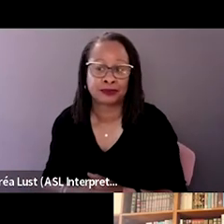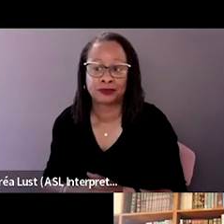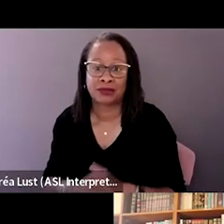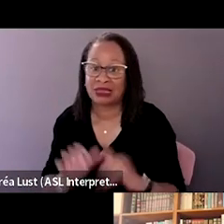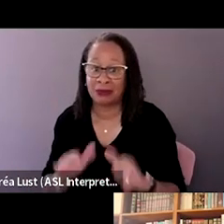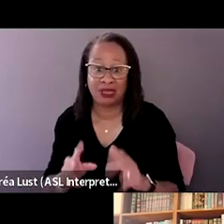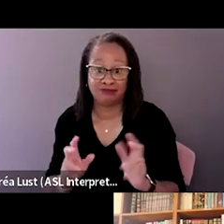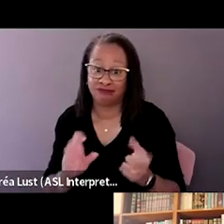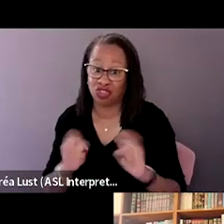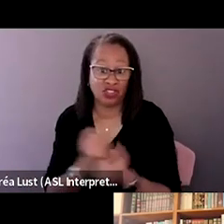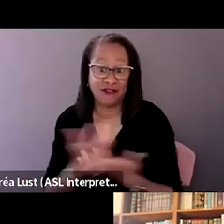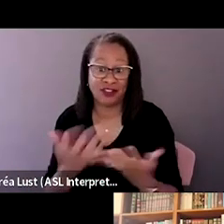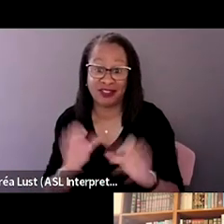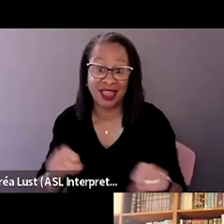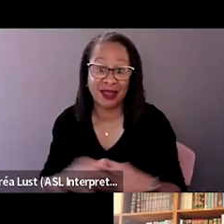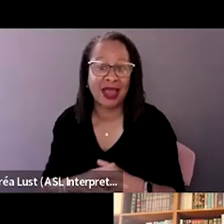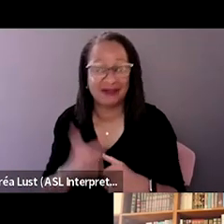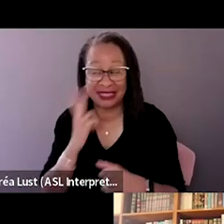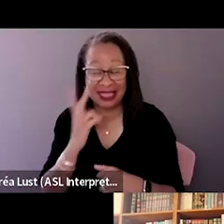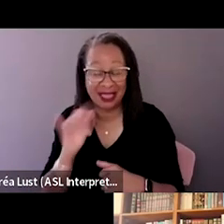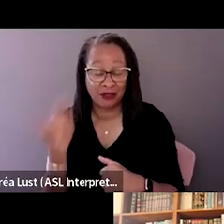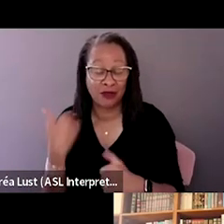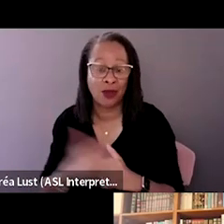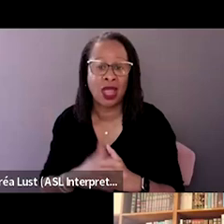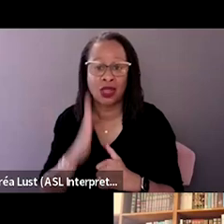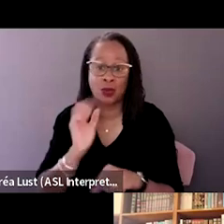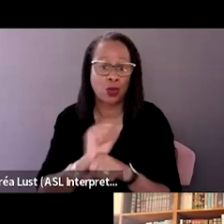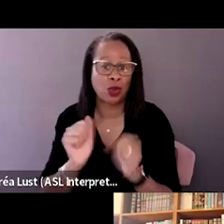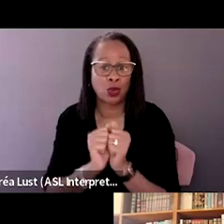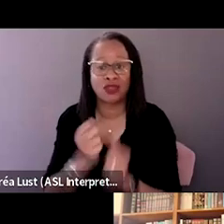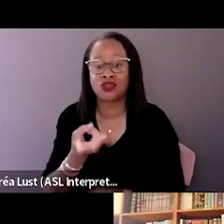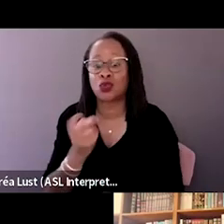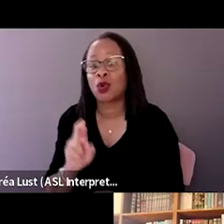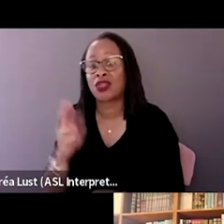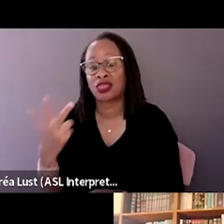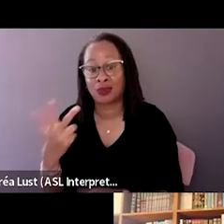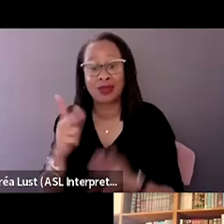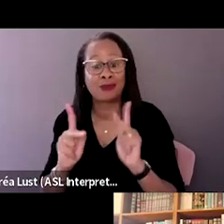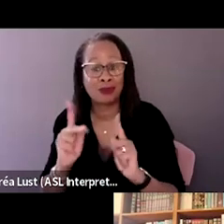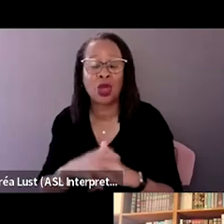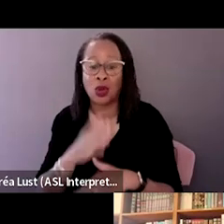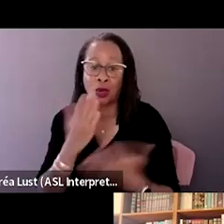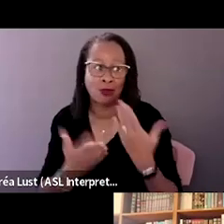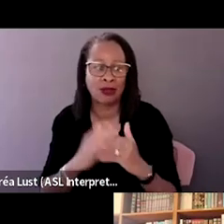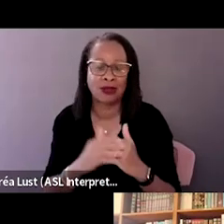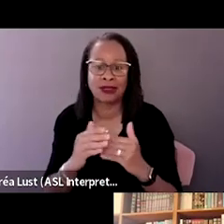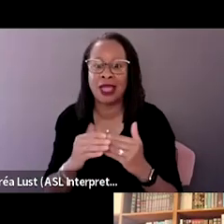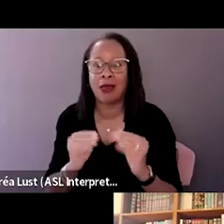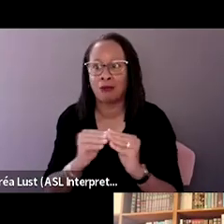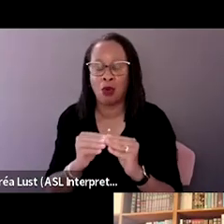I think I've seen that because you will be working with two or three people who are probably further along than you in their careers and can work up